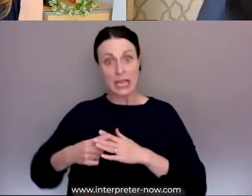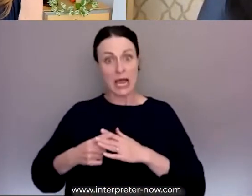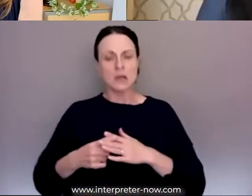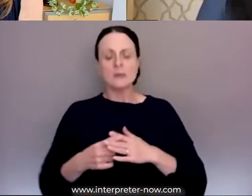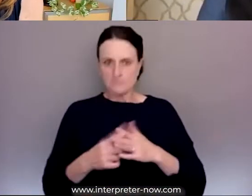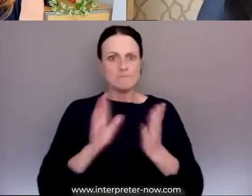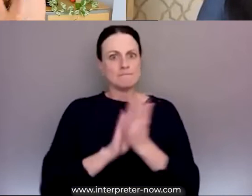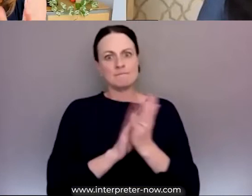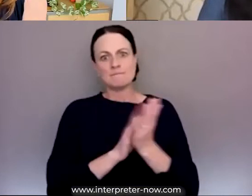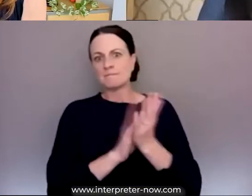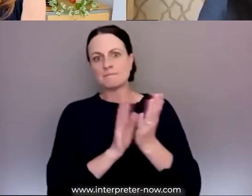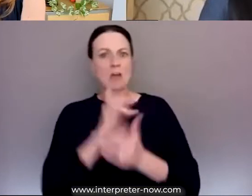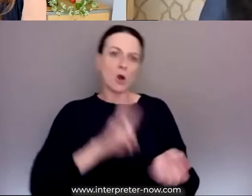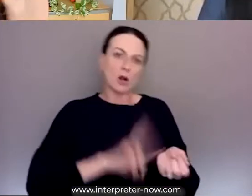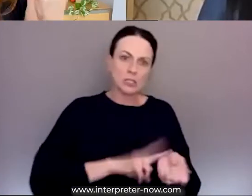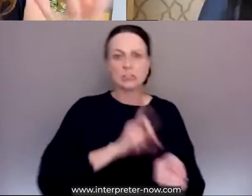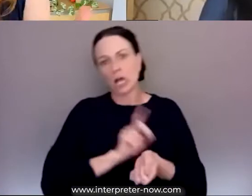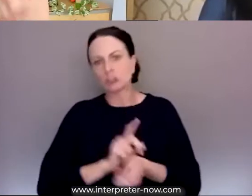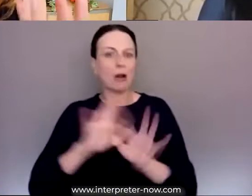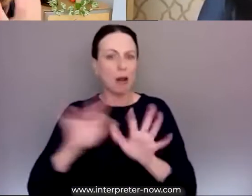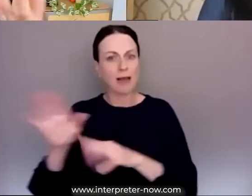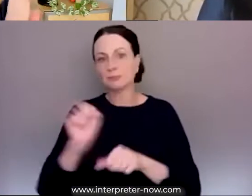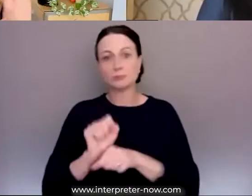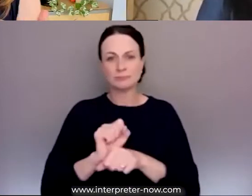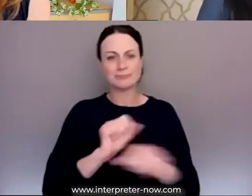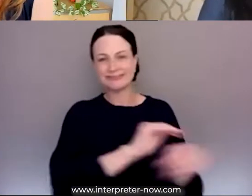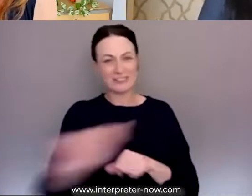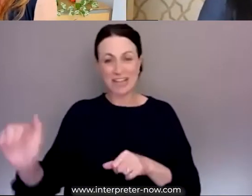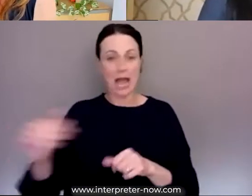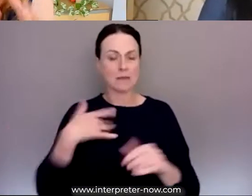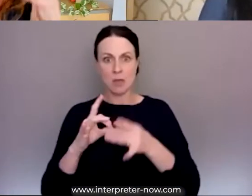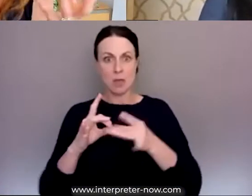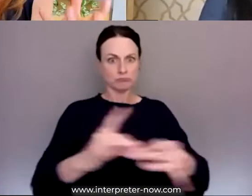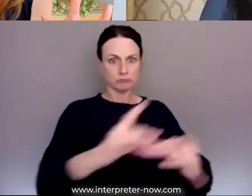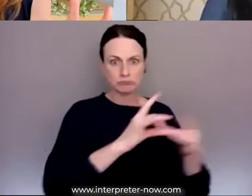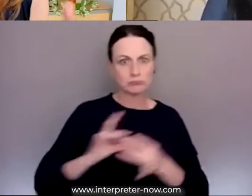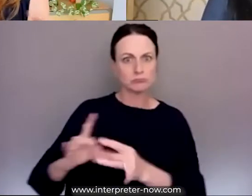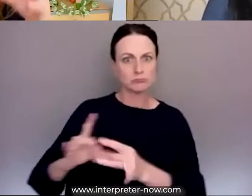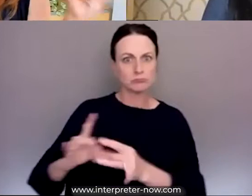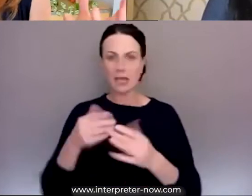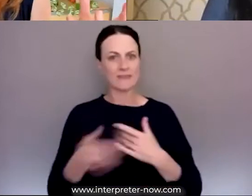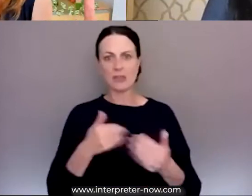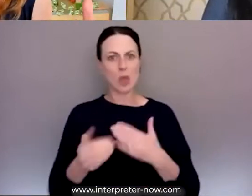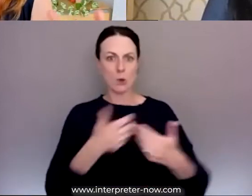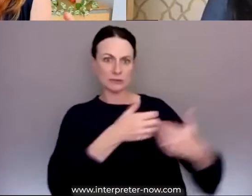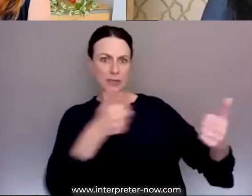for essential workers in the evenings, right? We were connected in all of these different ways even though we were in our homes and